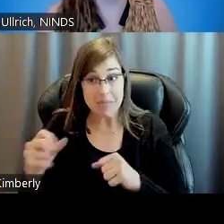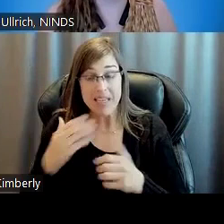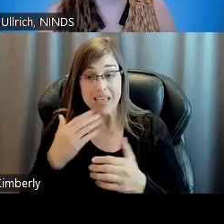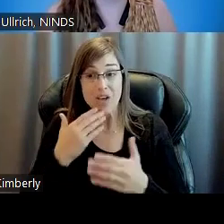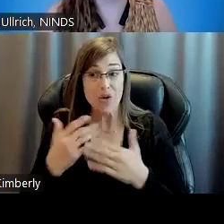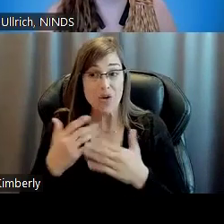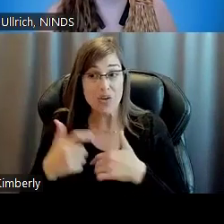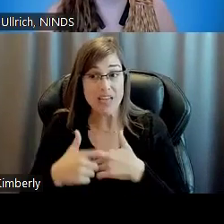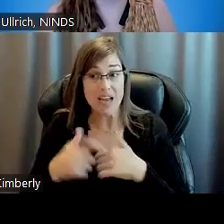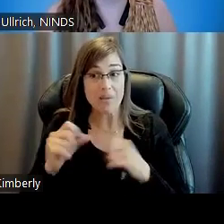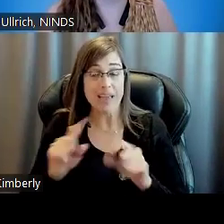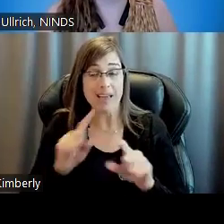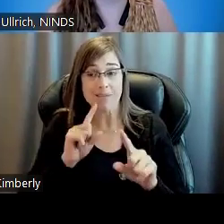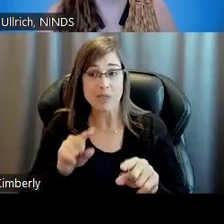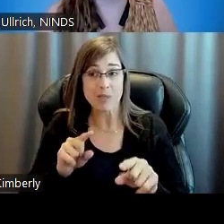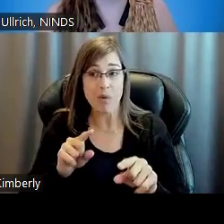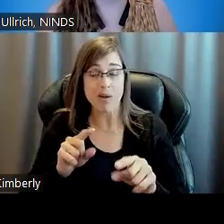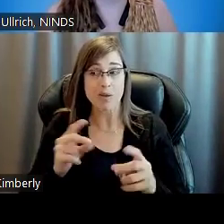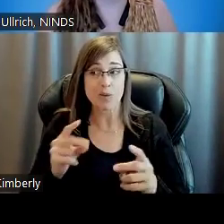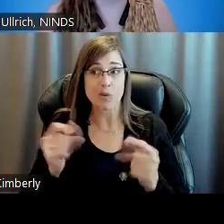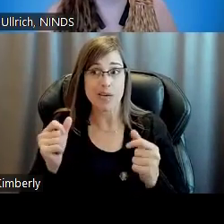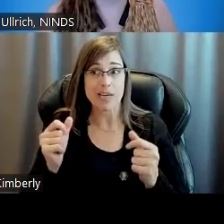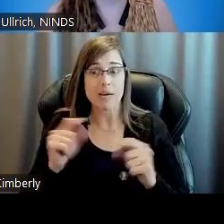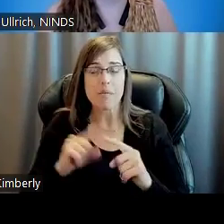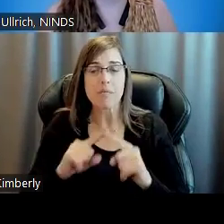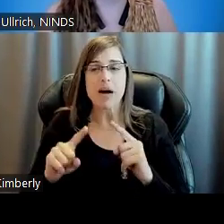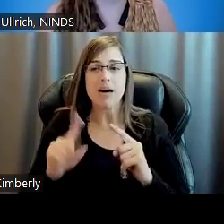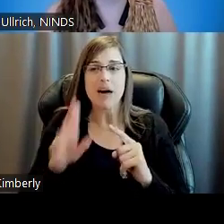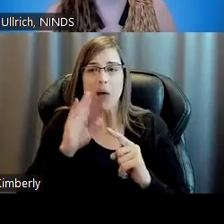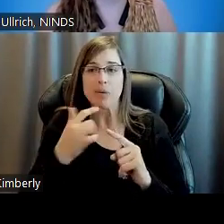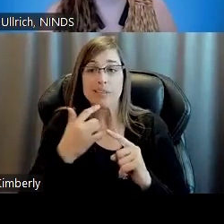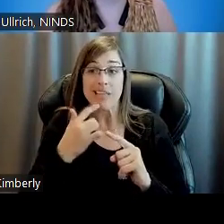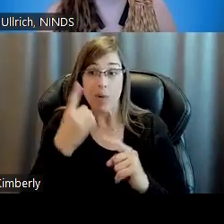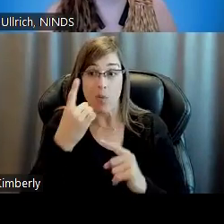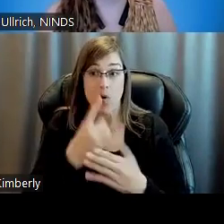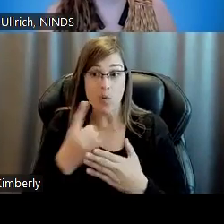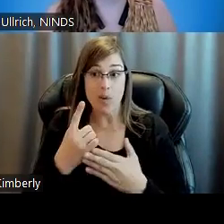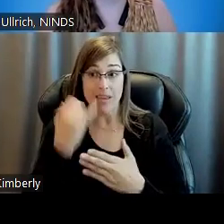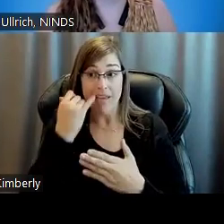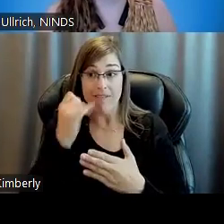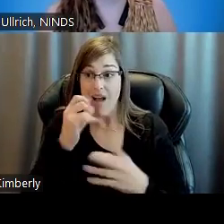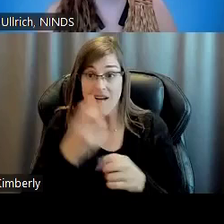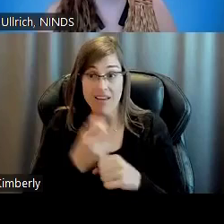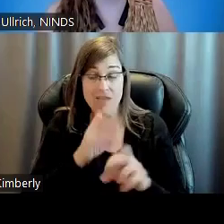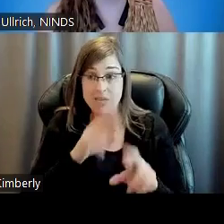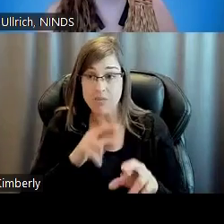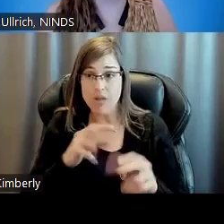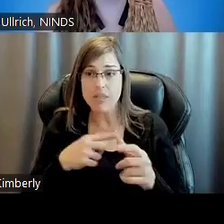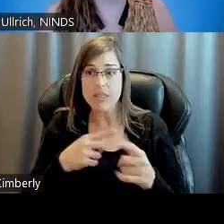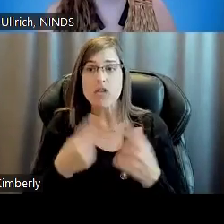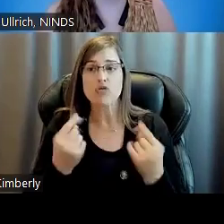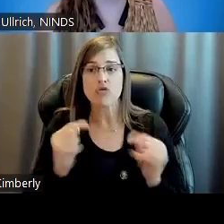and we can get you a response quickly. But I'd wait a week. If you still don't get a response, try again.